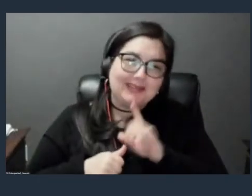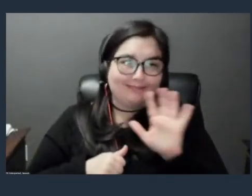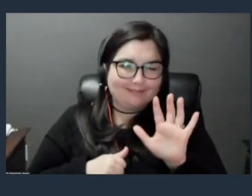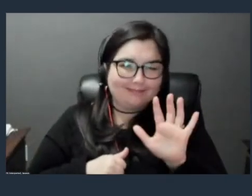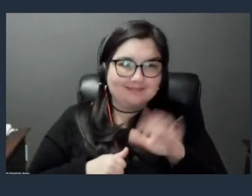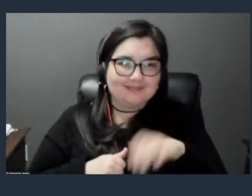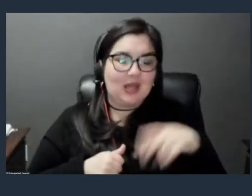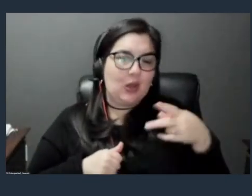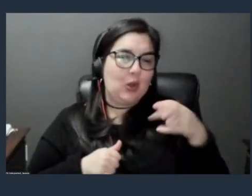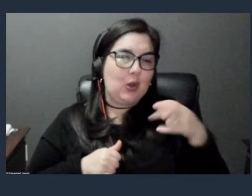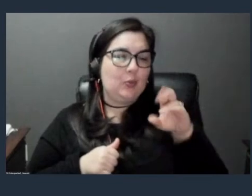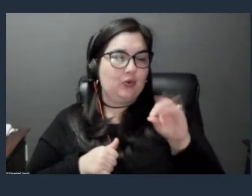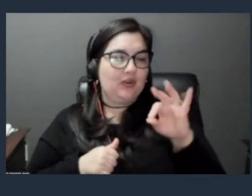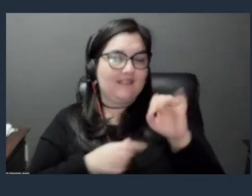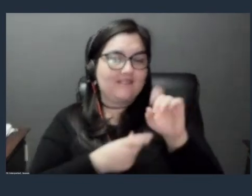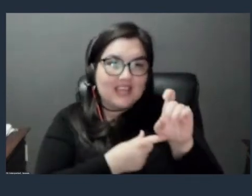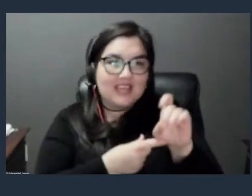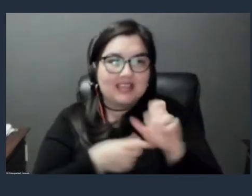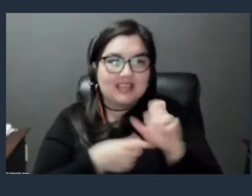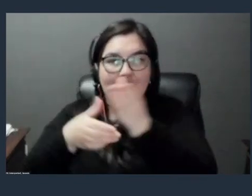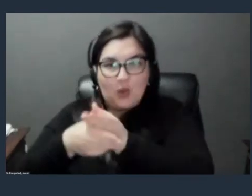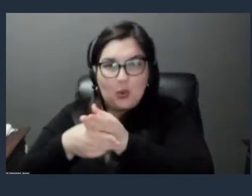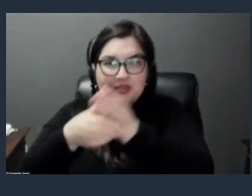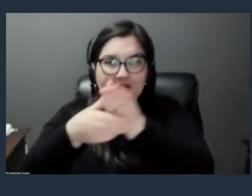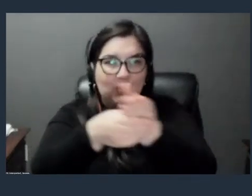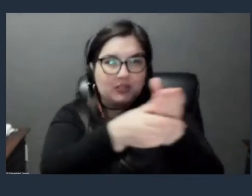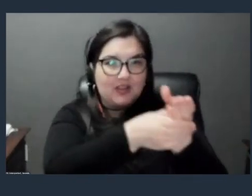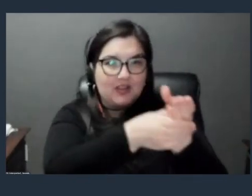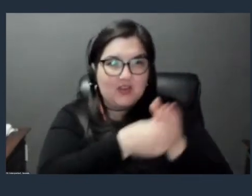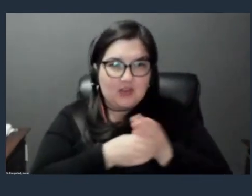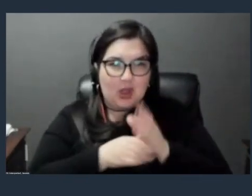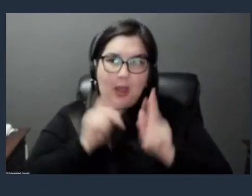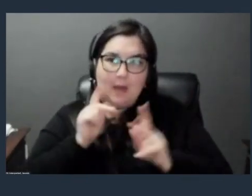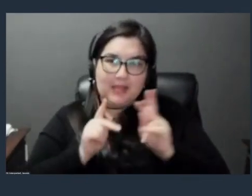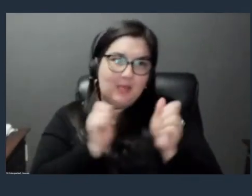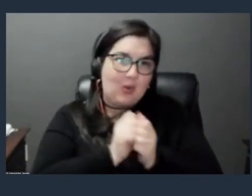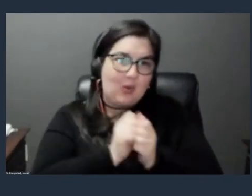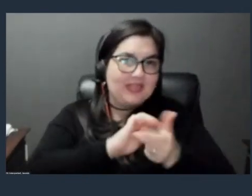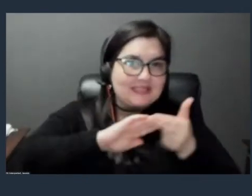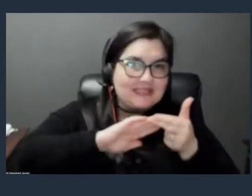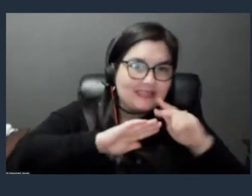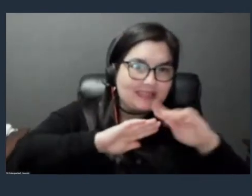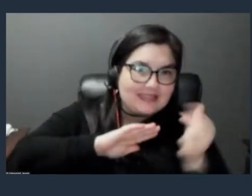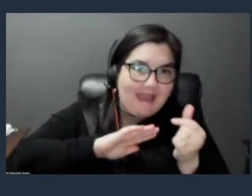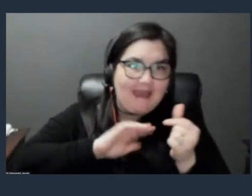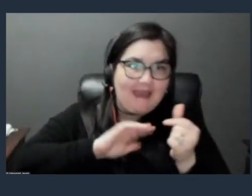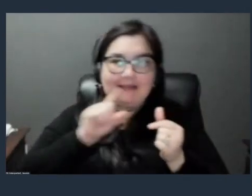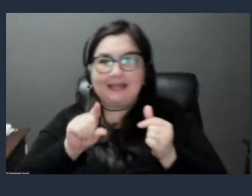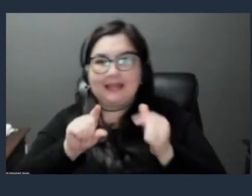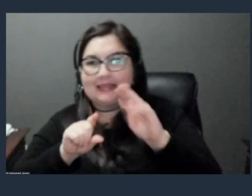That folder, the other folder, the people with these tags, the people with those tags, this IAM role, that IAM role,